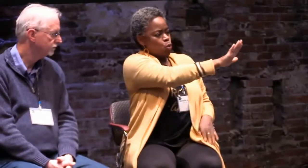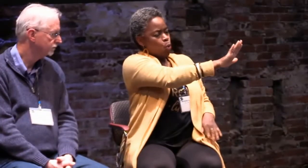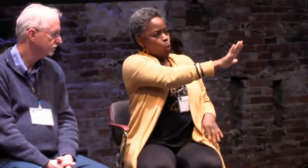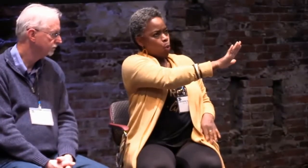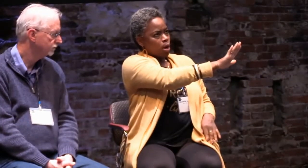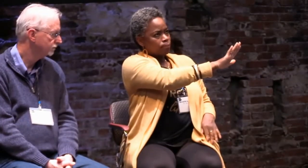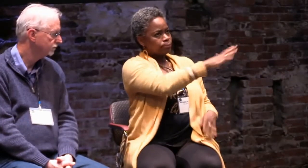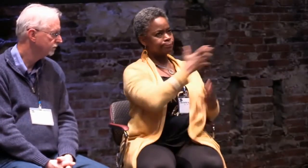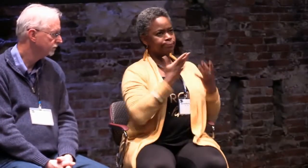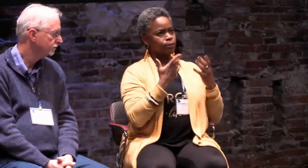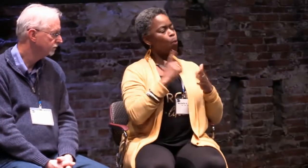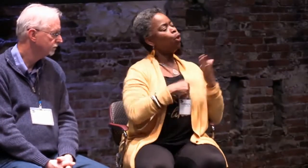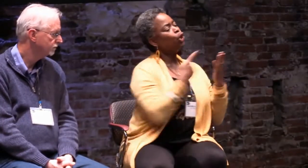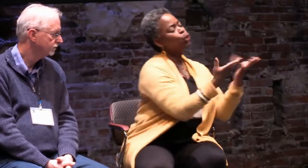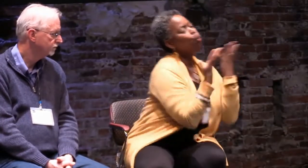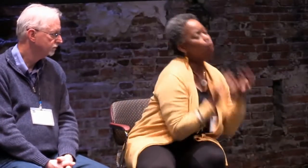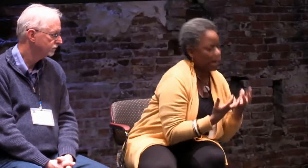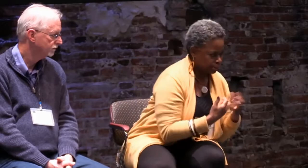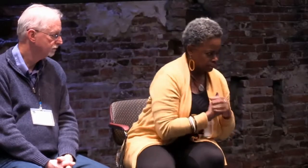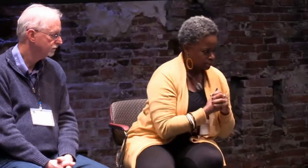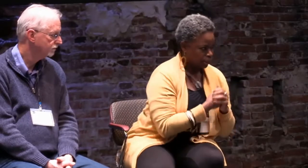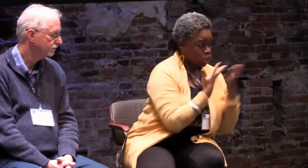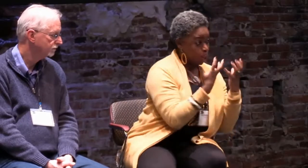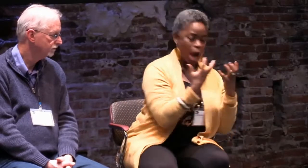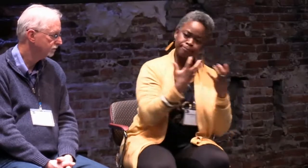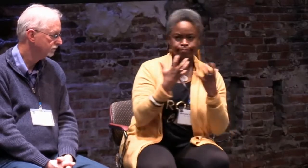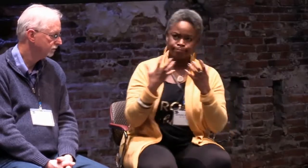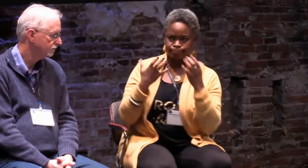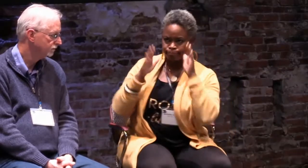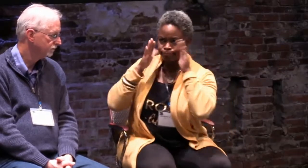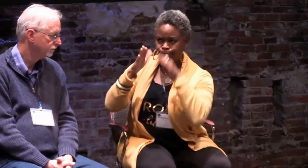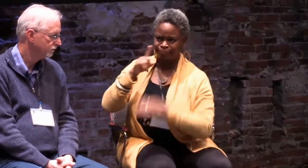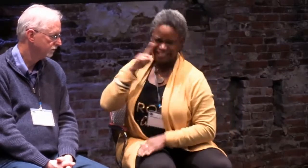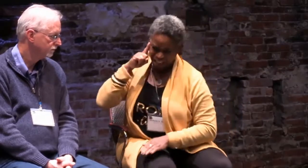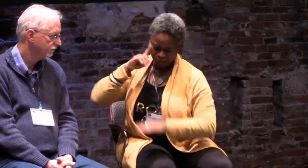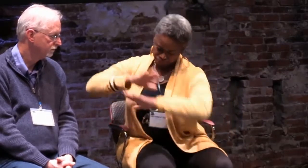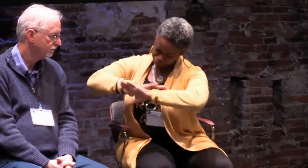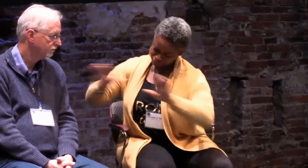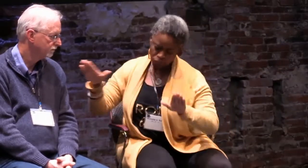Fine, so, it depends on what you want. What are you looking for?